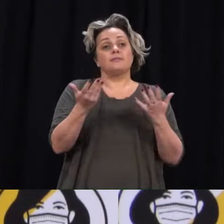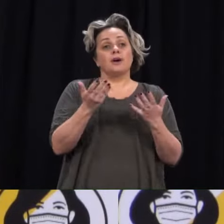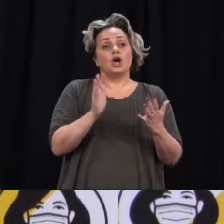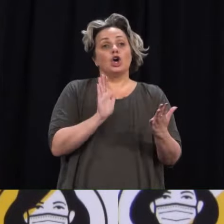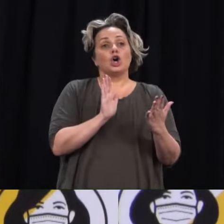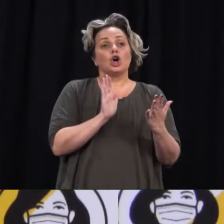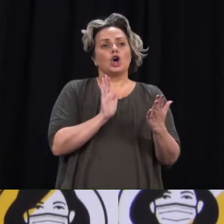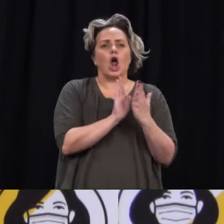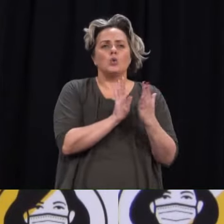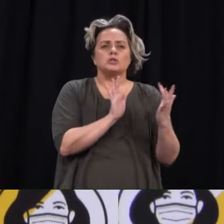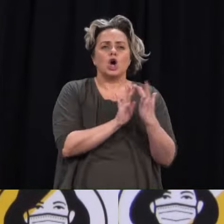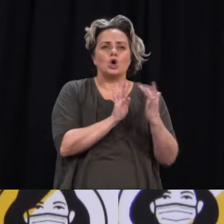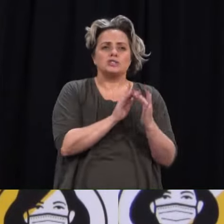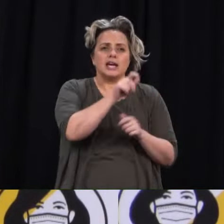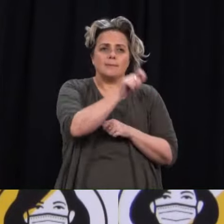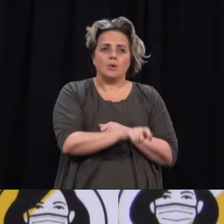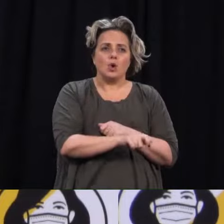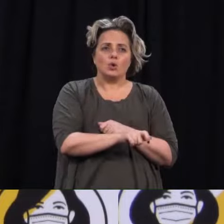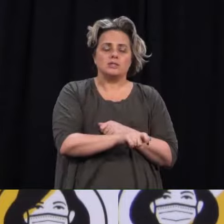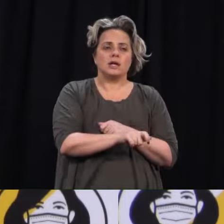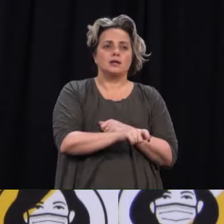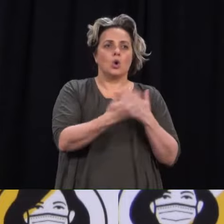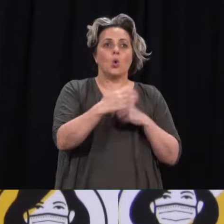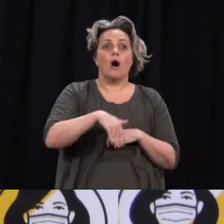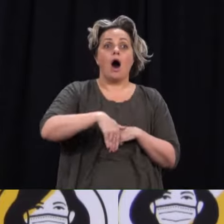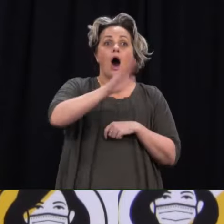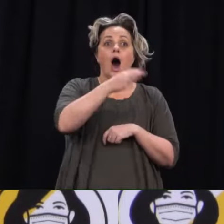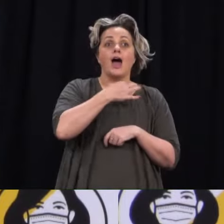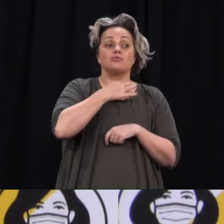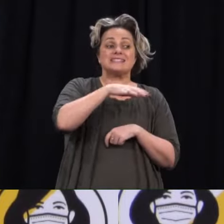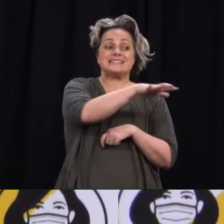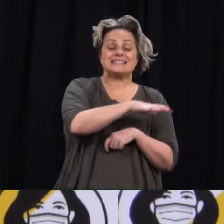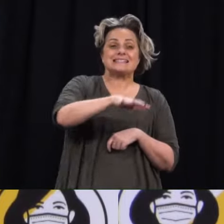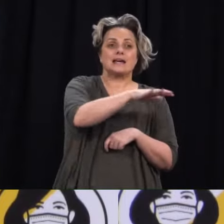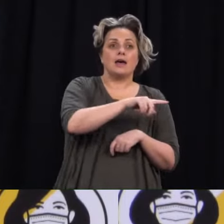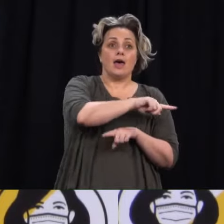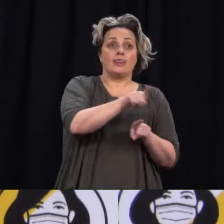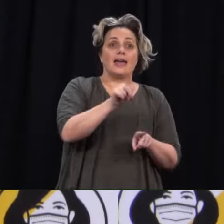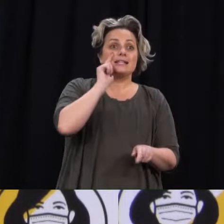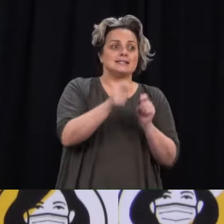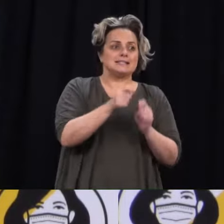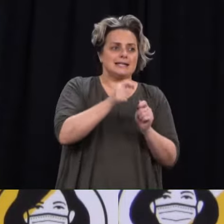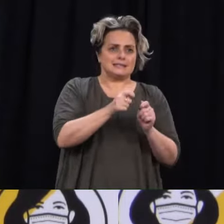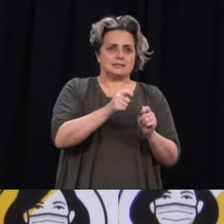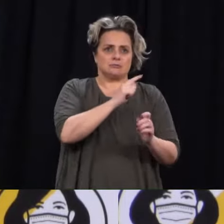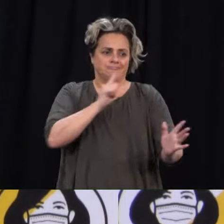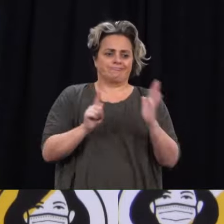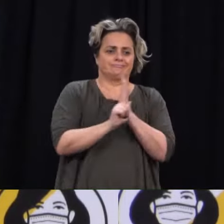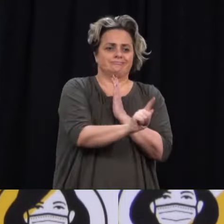Friday last week? What I can say is that